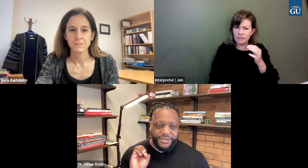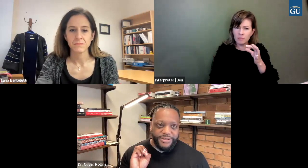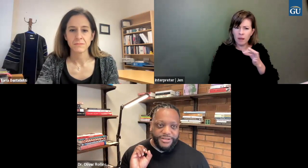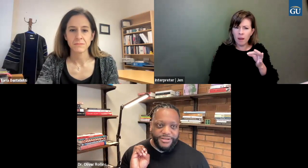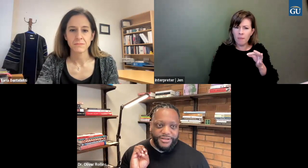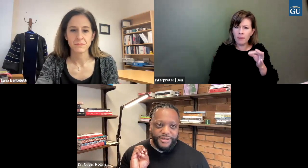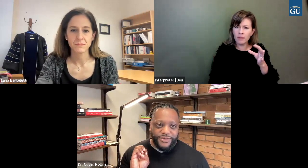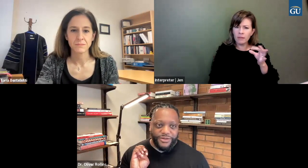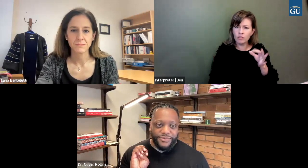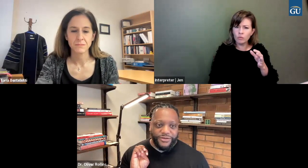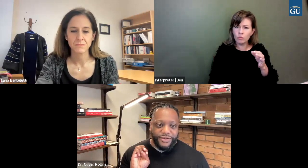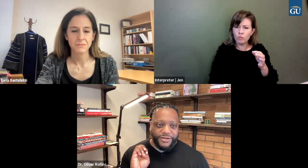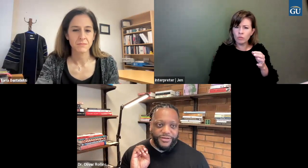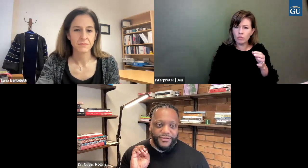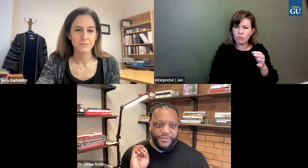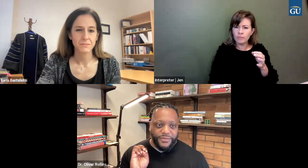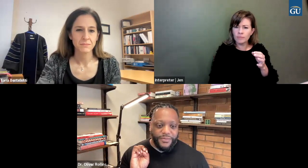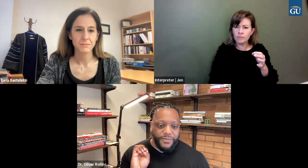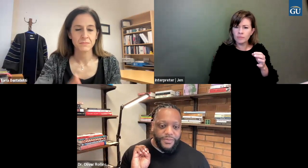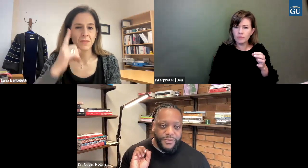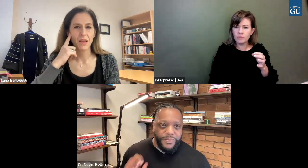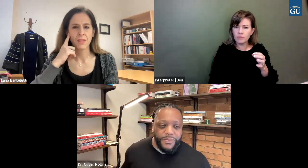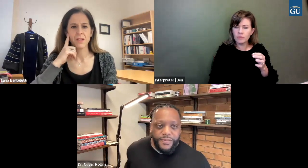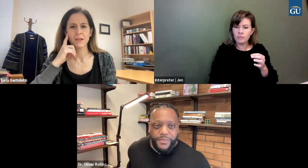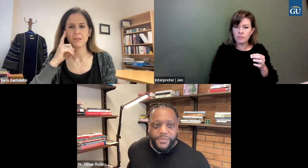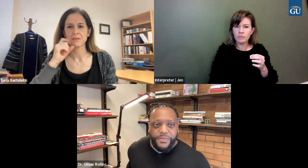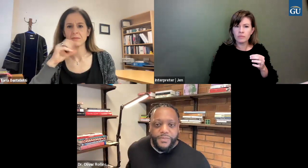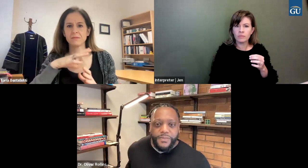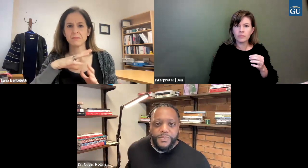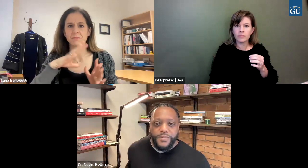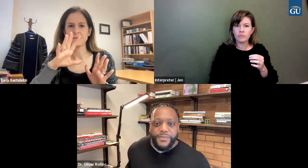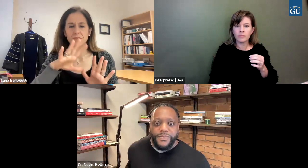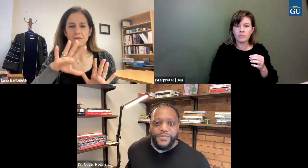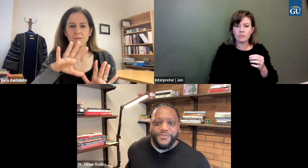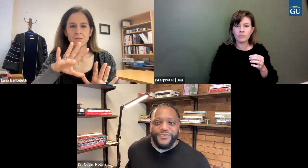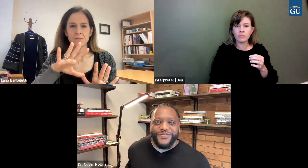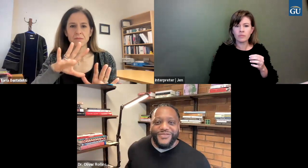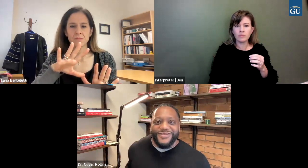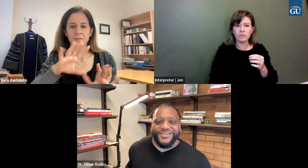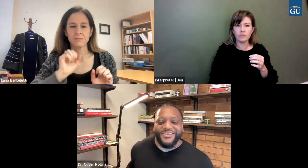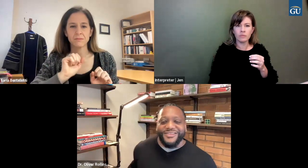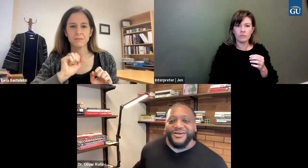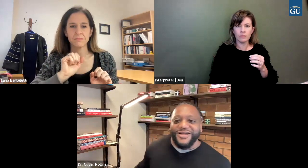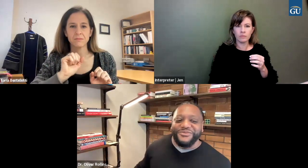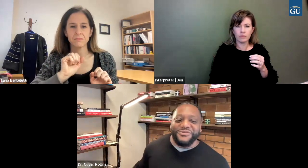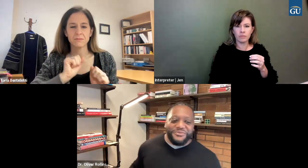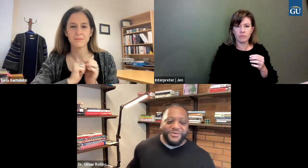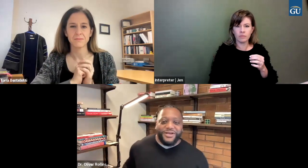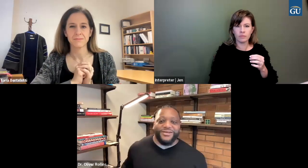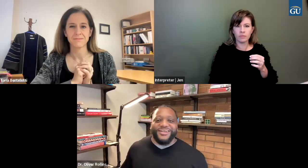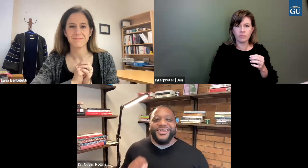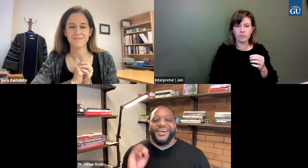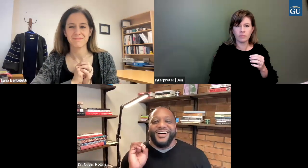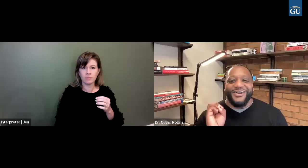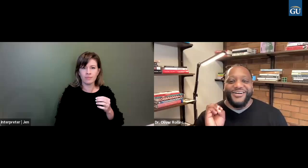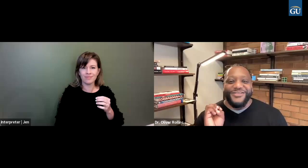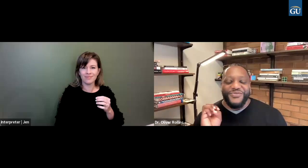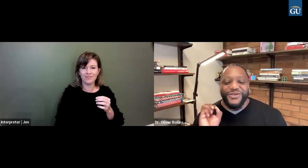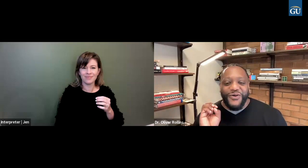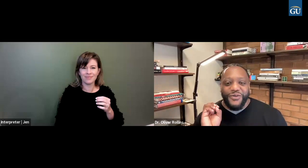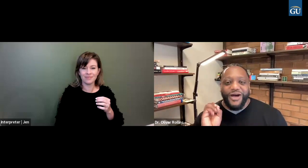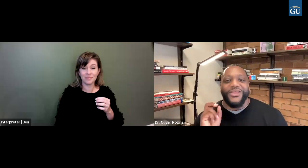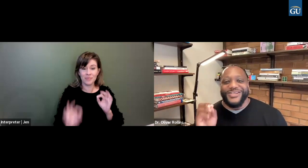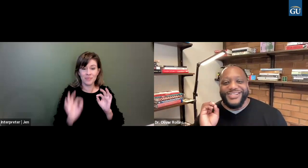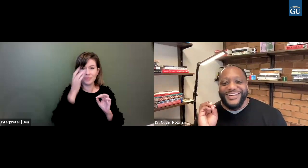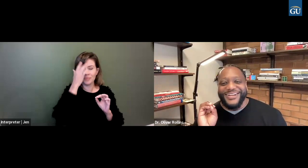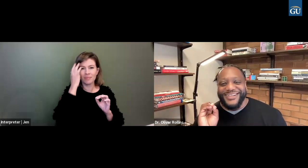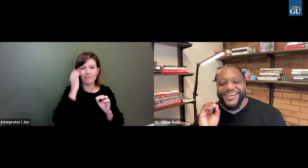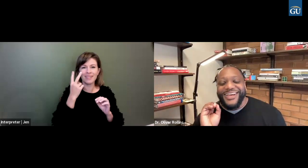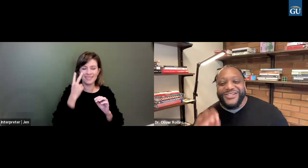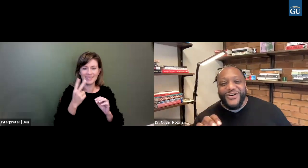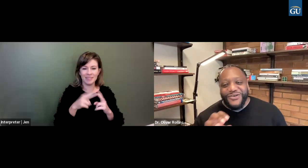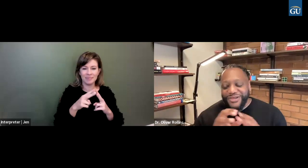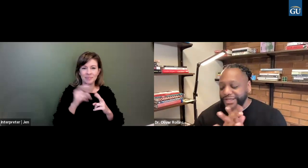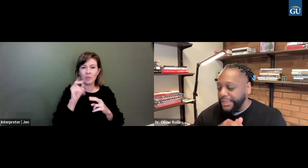Just want to make sure.